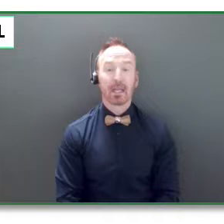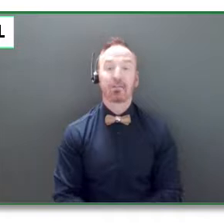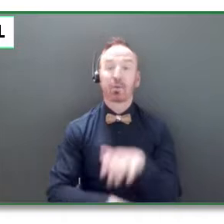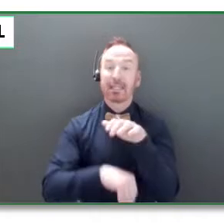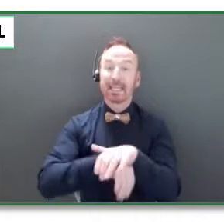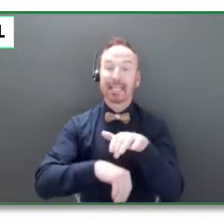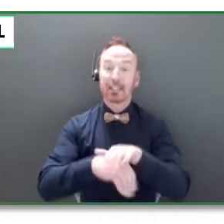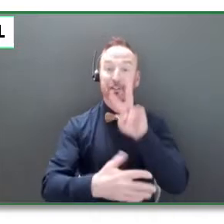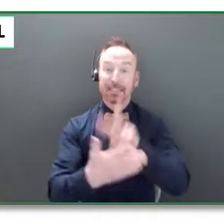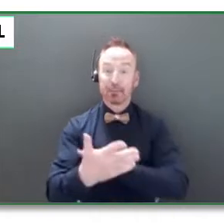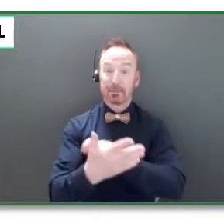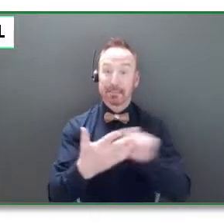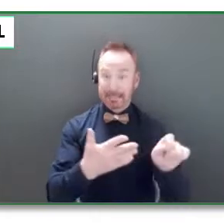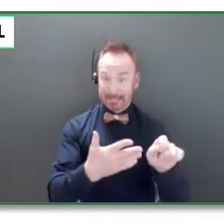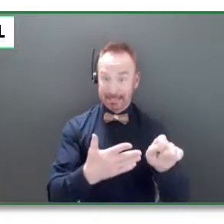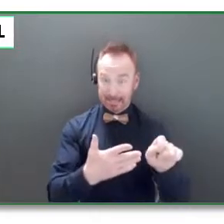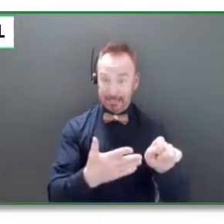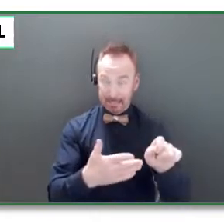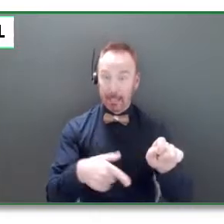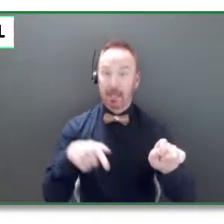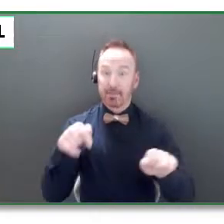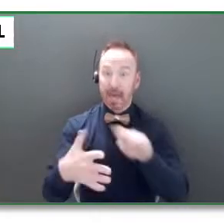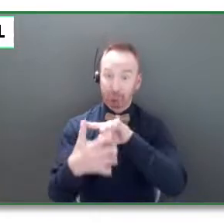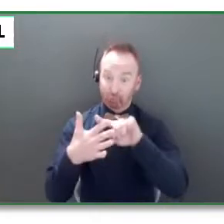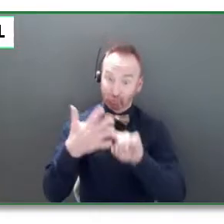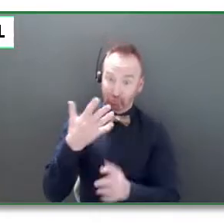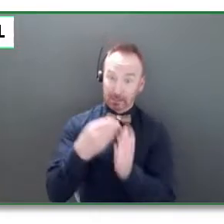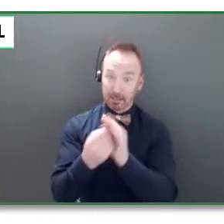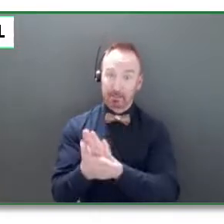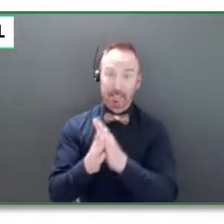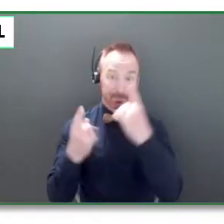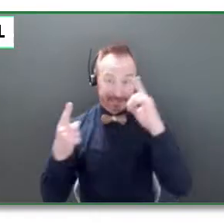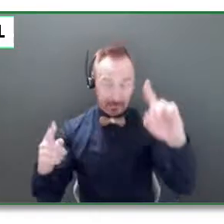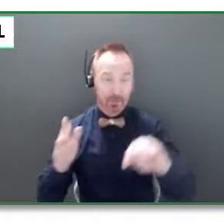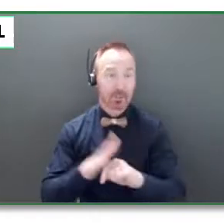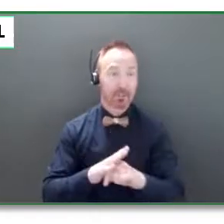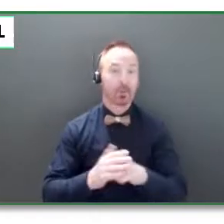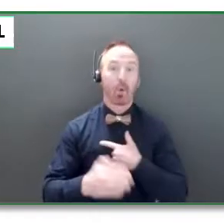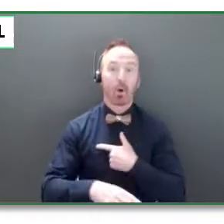components that lead to success and growth like letters, words, spelling and